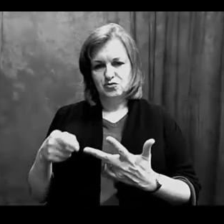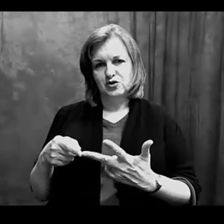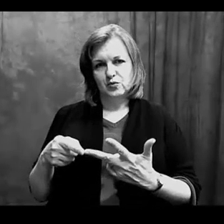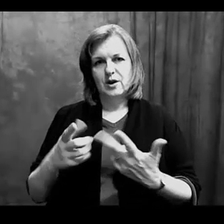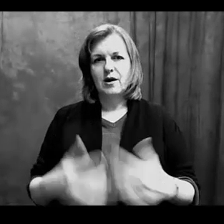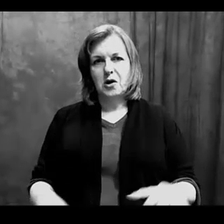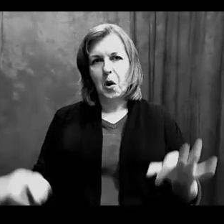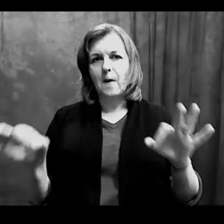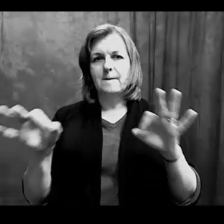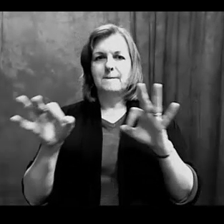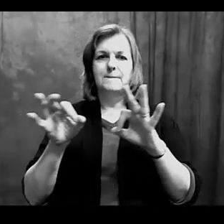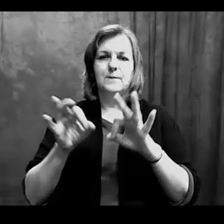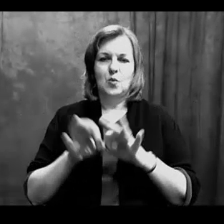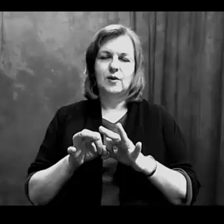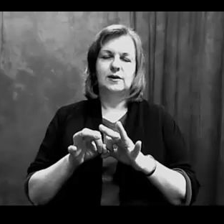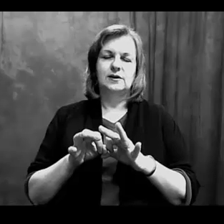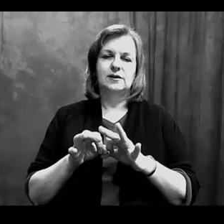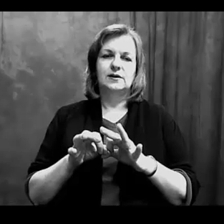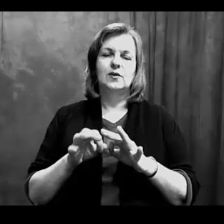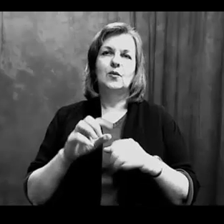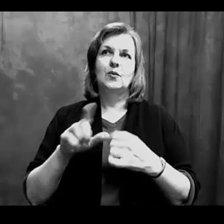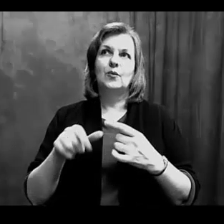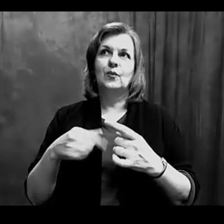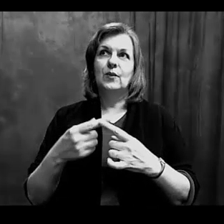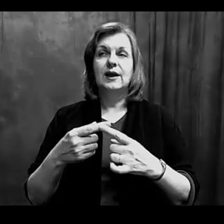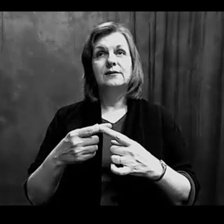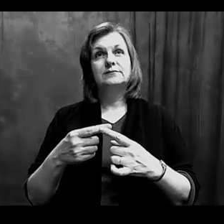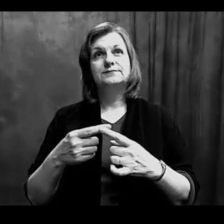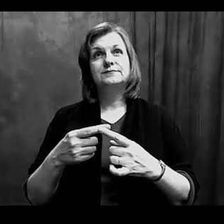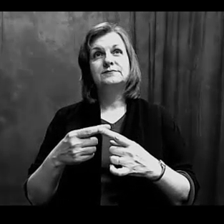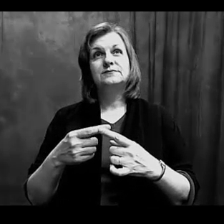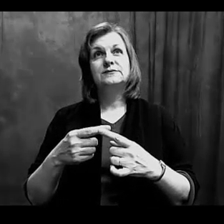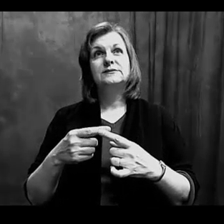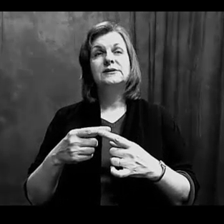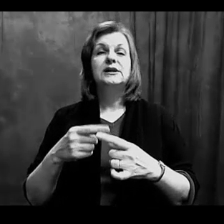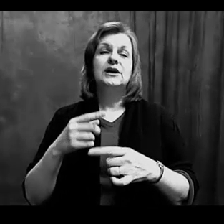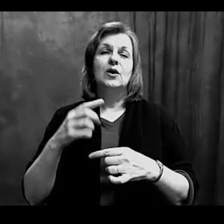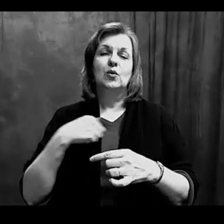we're gonna get instruction on how to build carbohydrates